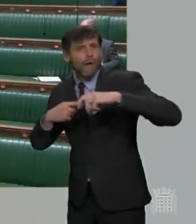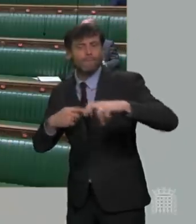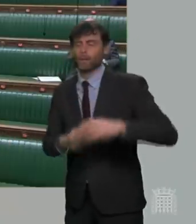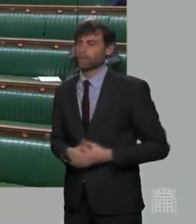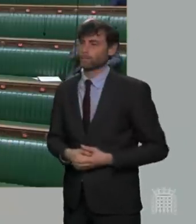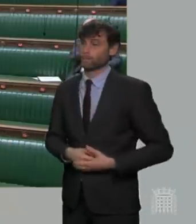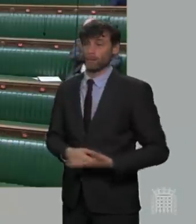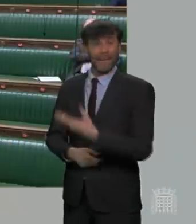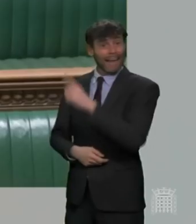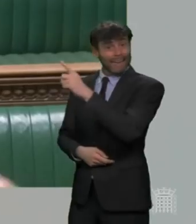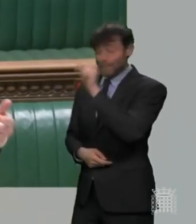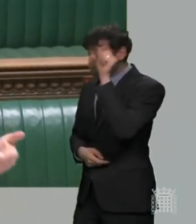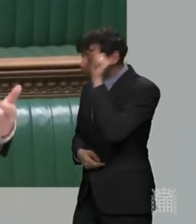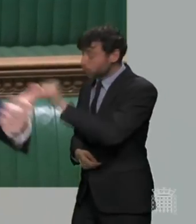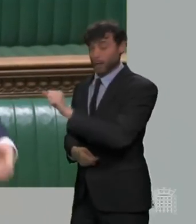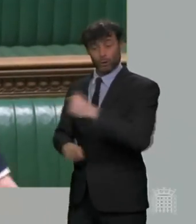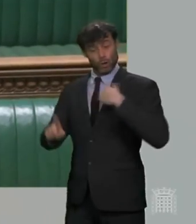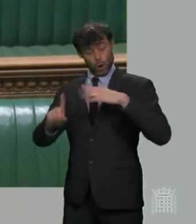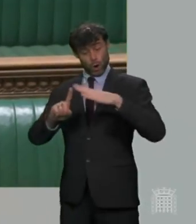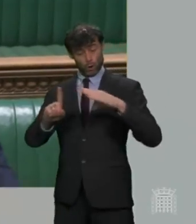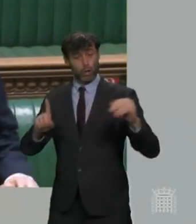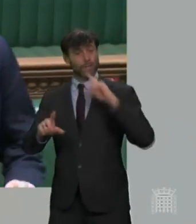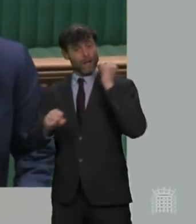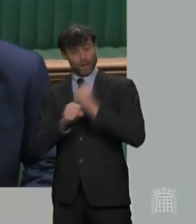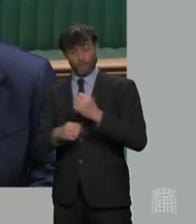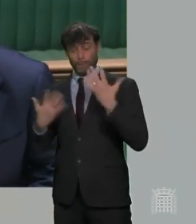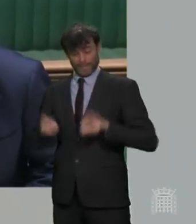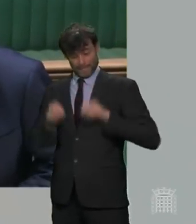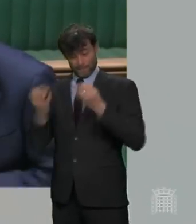it is Conservative Governments putting £640 billion into an infrastructure revolution.